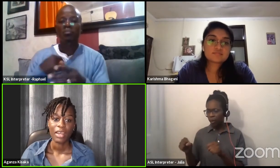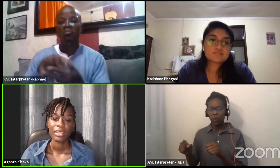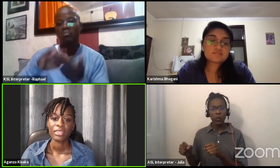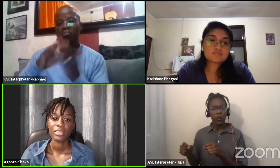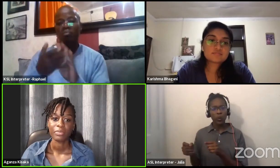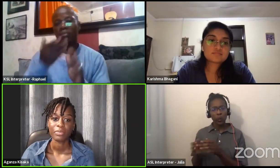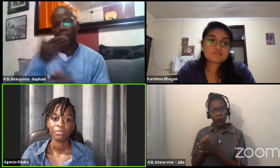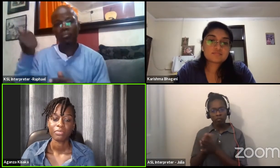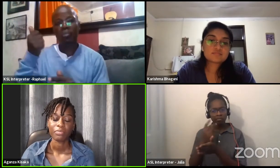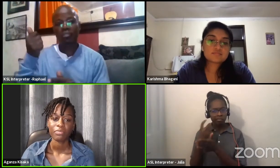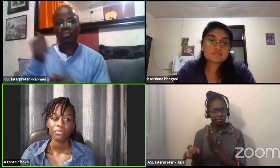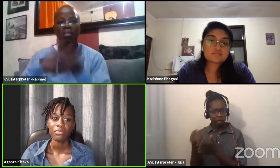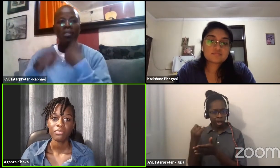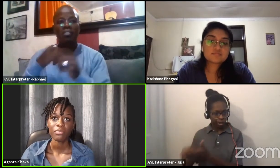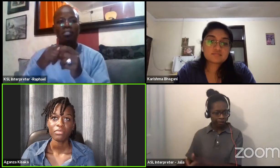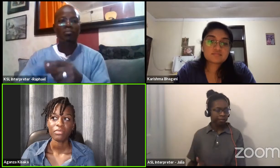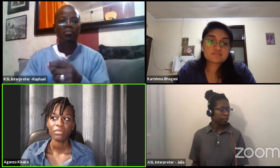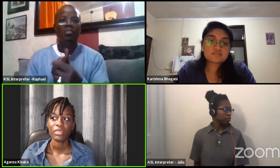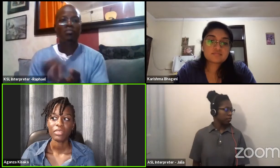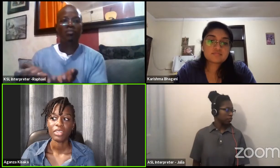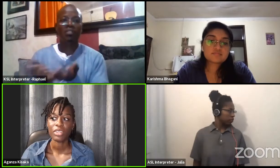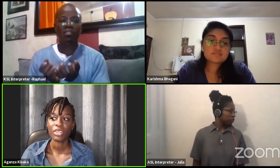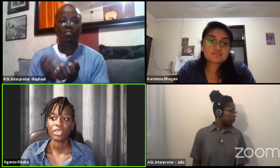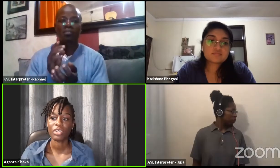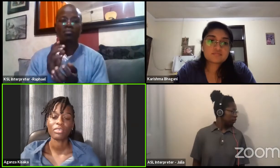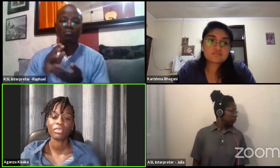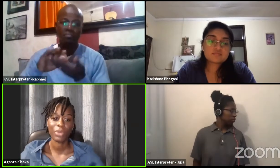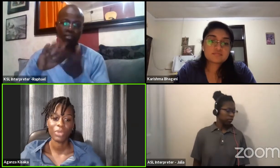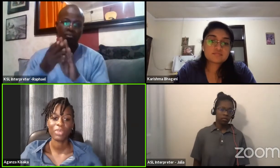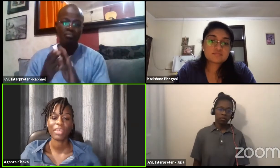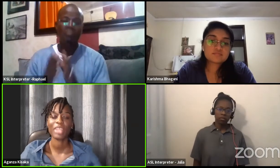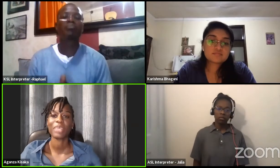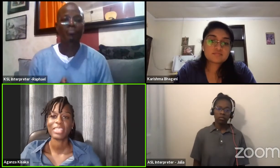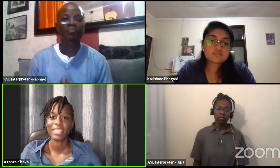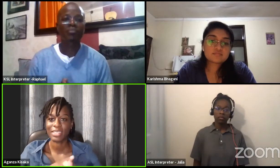And when we graduated they sent us into the world